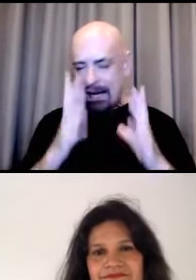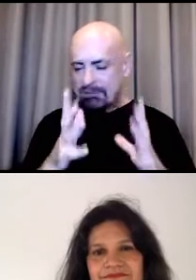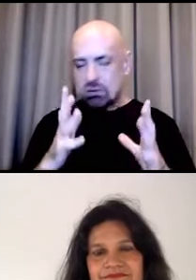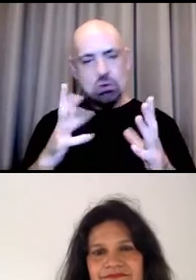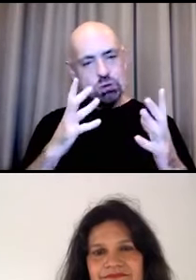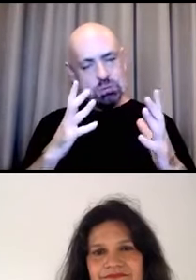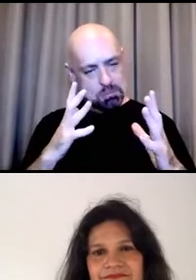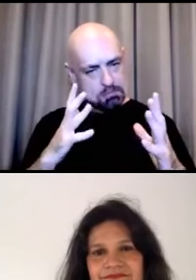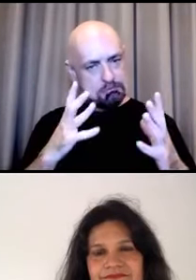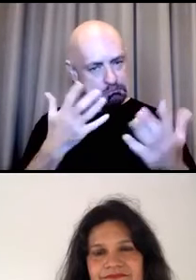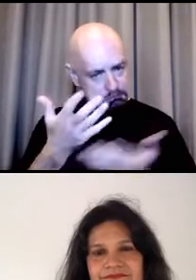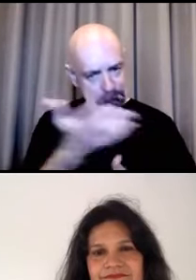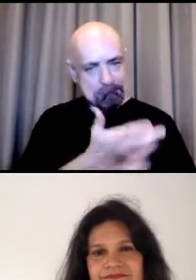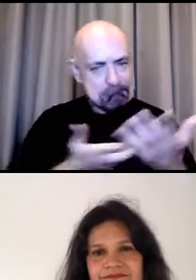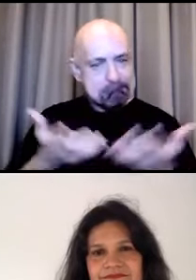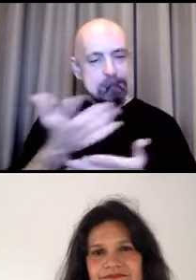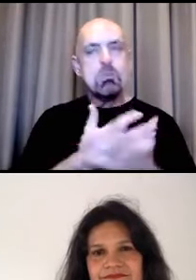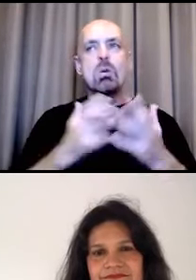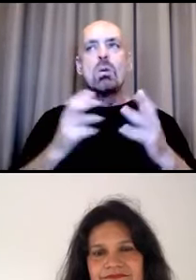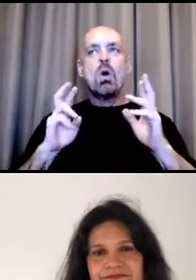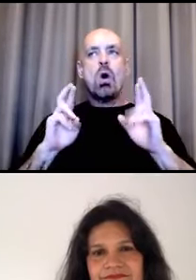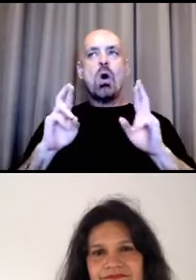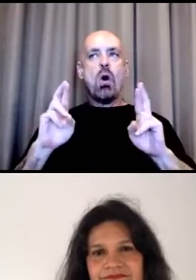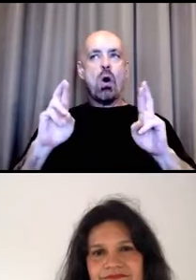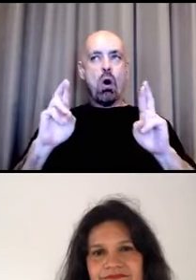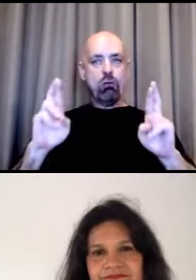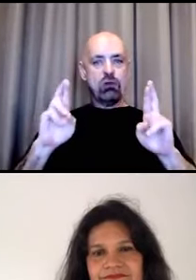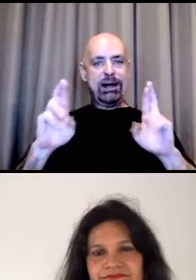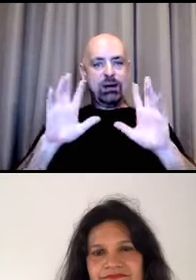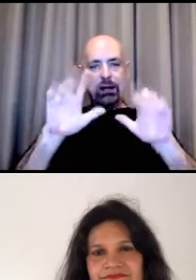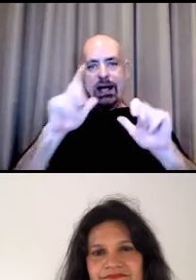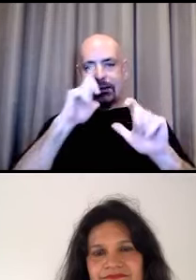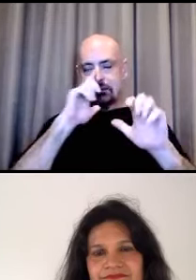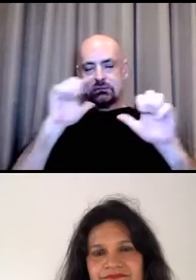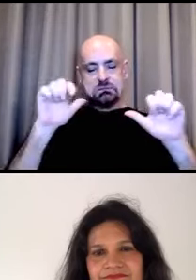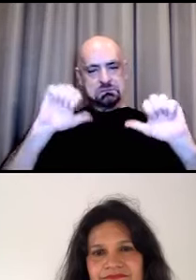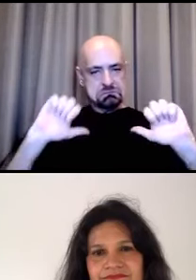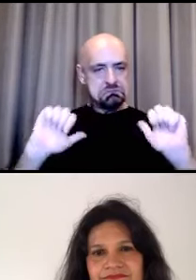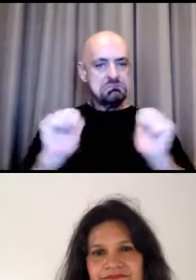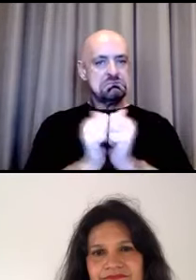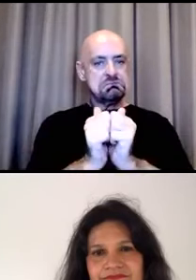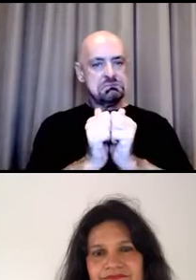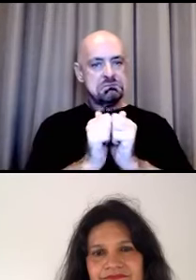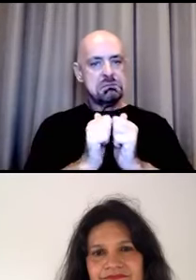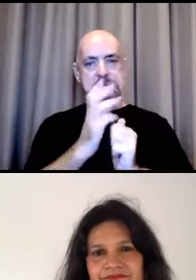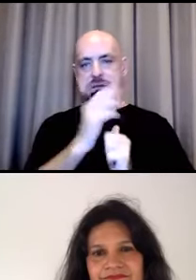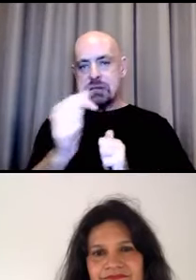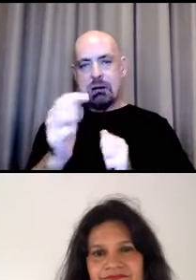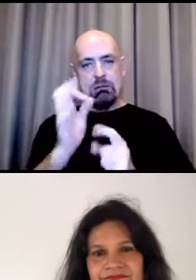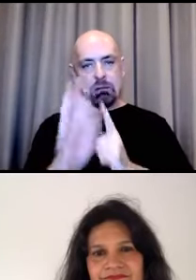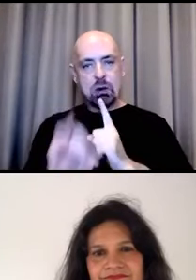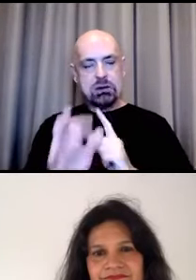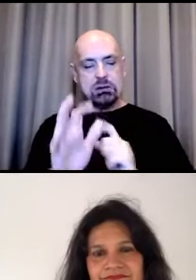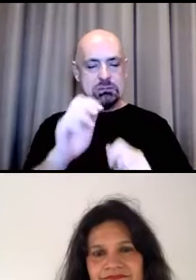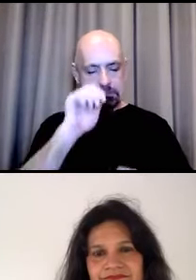of food during the 2nd World War that led to rationing and the rationing had the effect of alienating